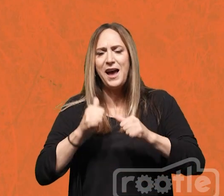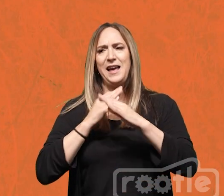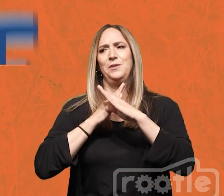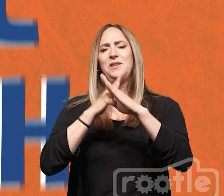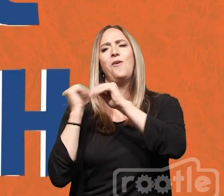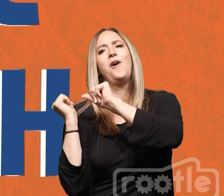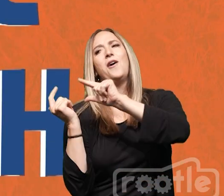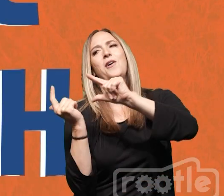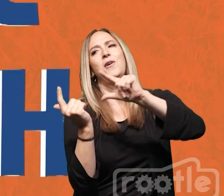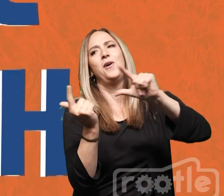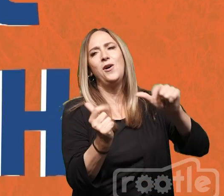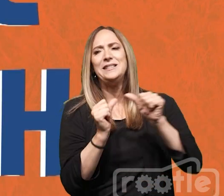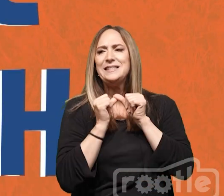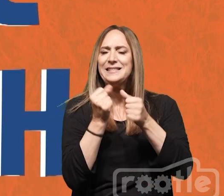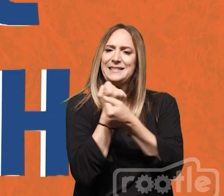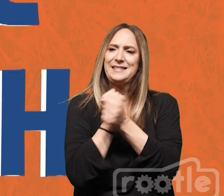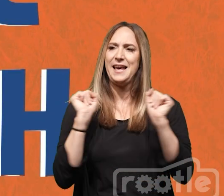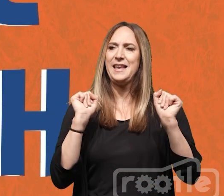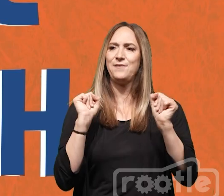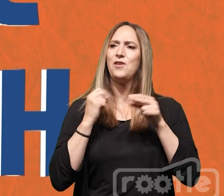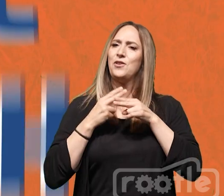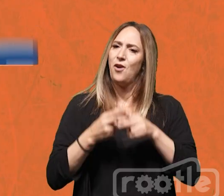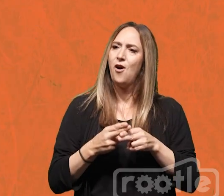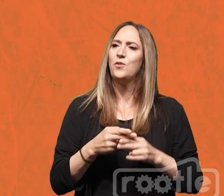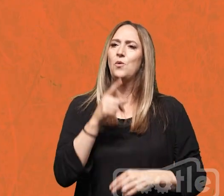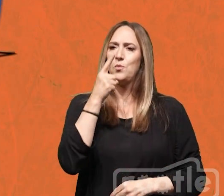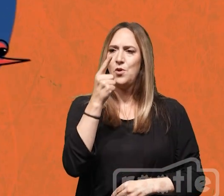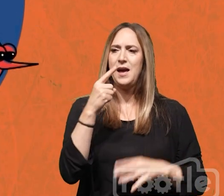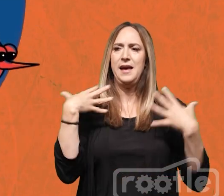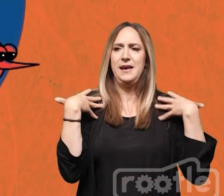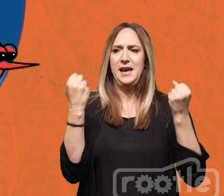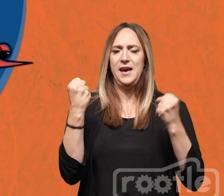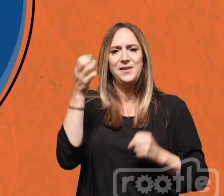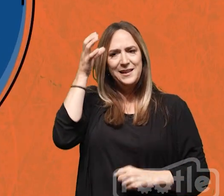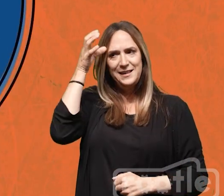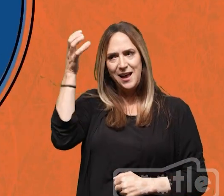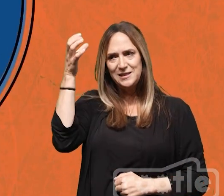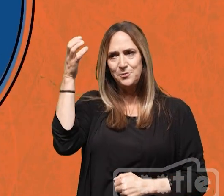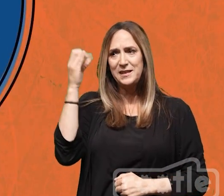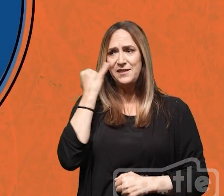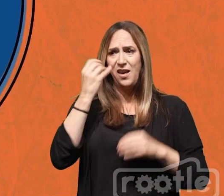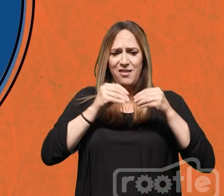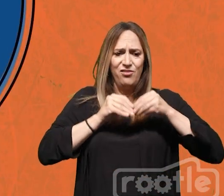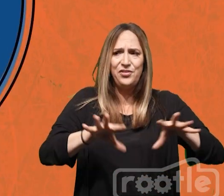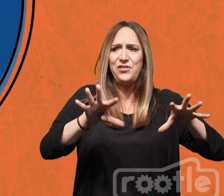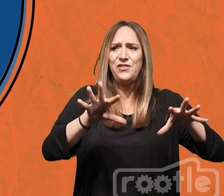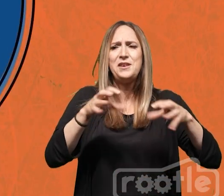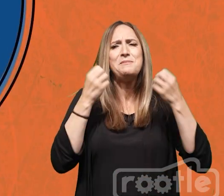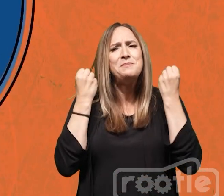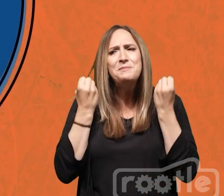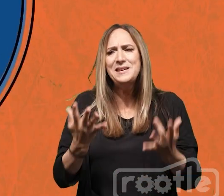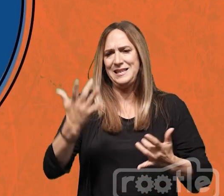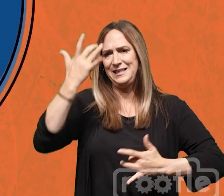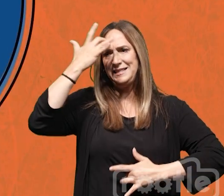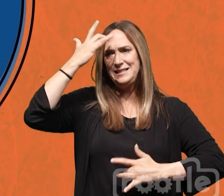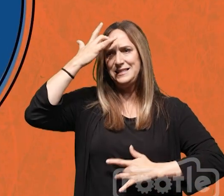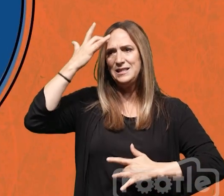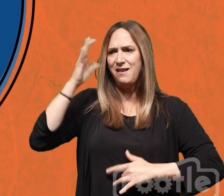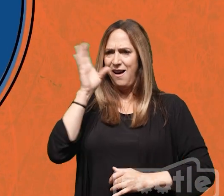That's what we call the one health concept. When there is an outbreak of an illness and a lot of people are sick, or even when there's an unusual illness